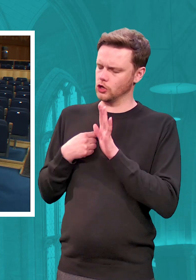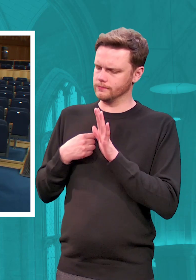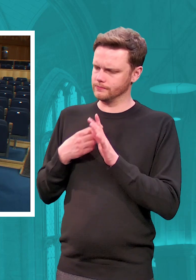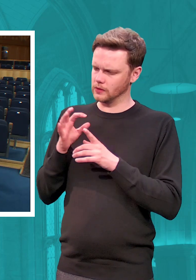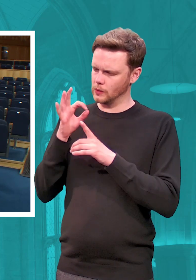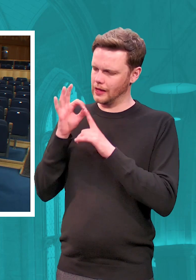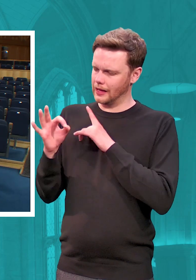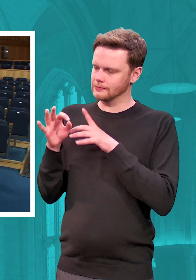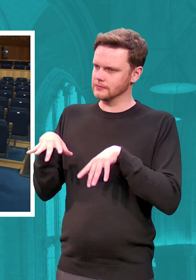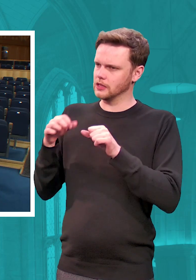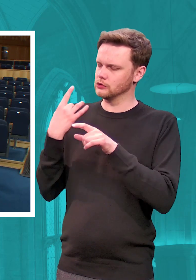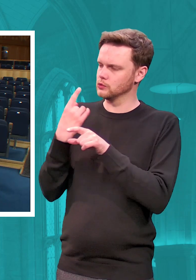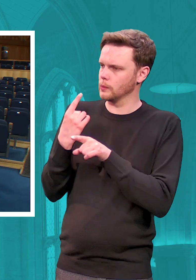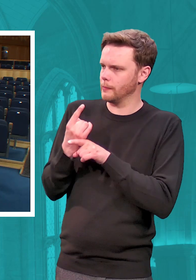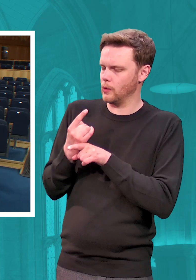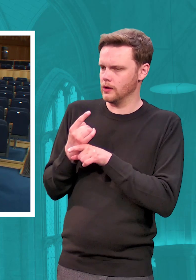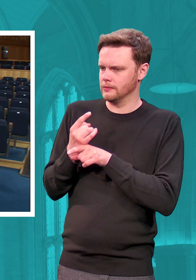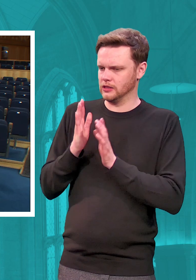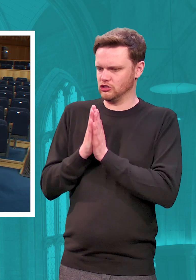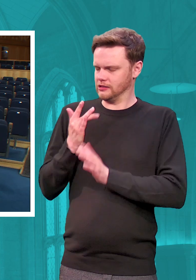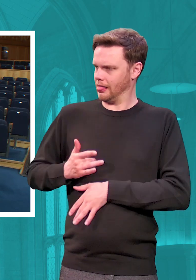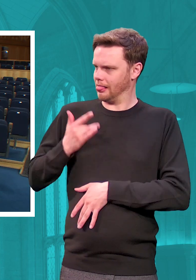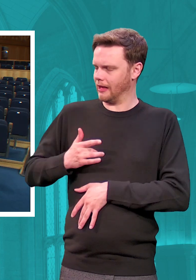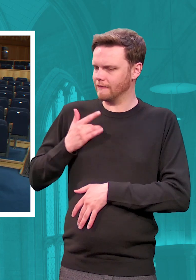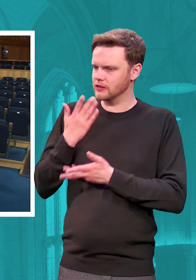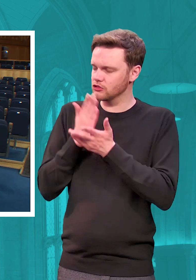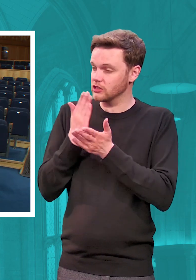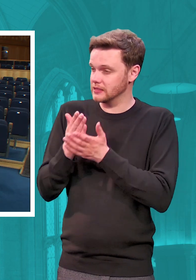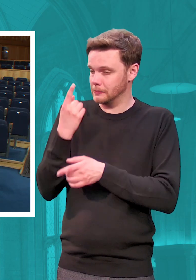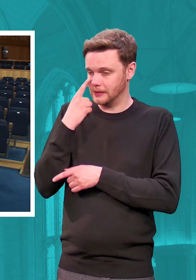about church life as the Trustees have seen it during these unprecedented times?